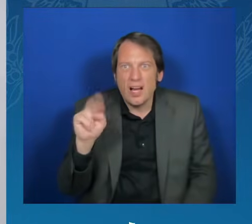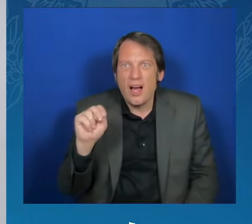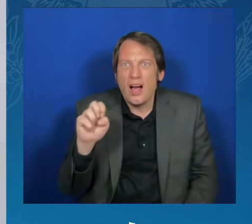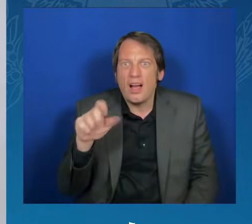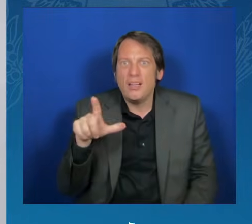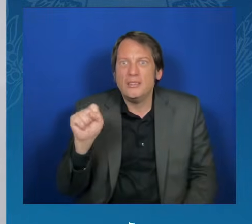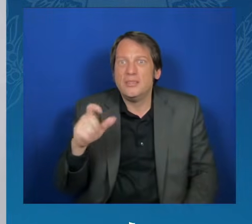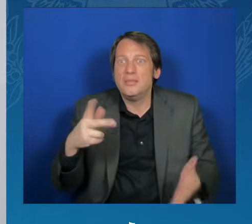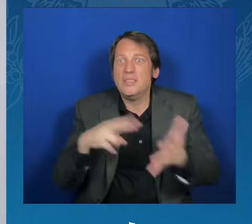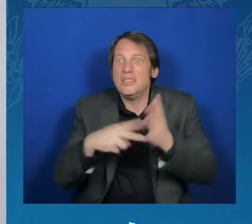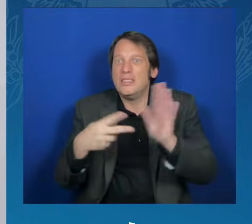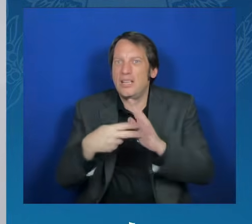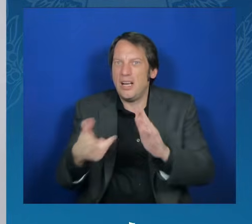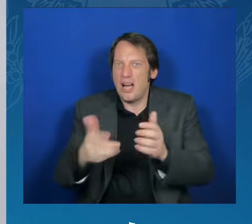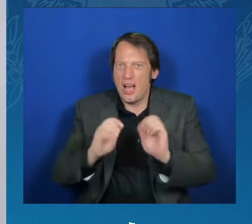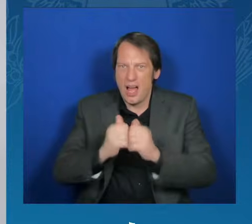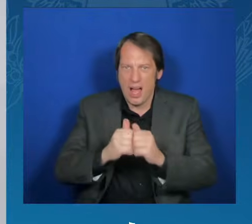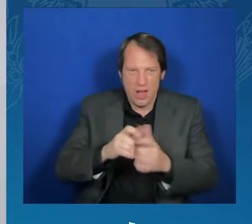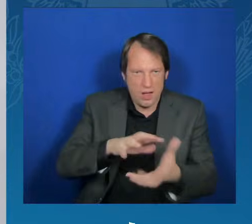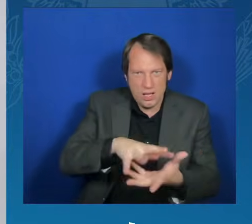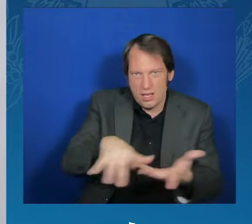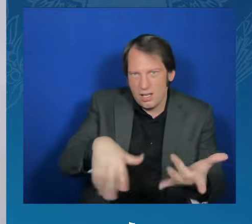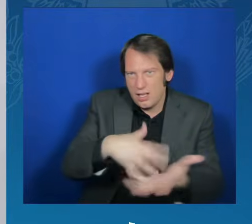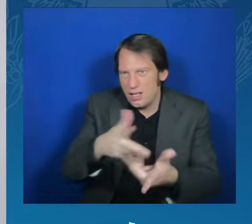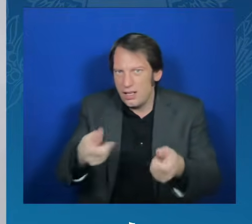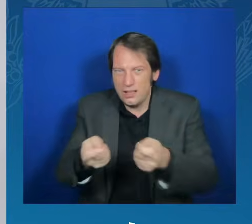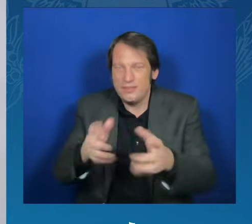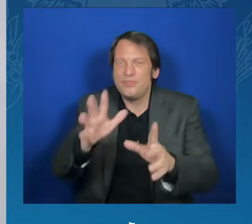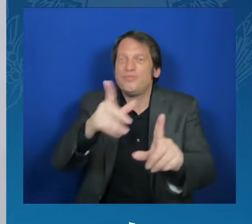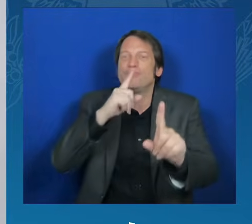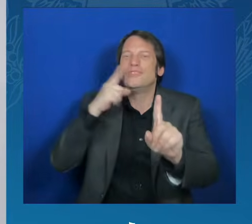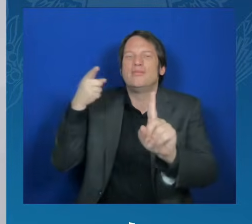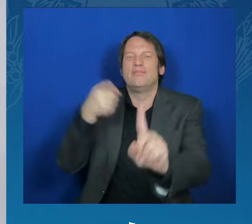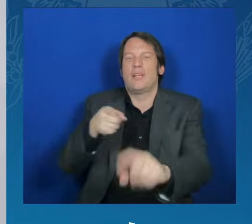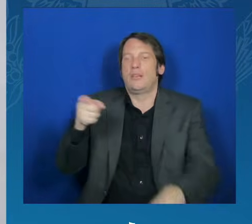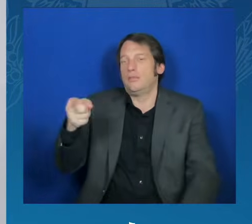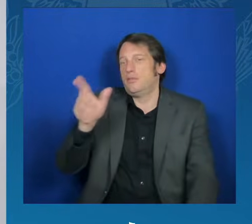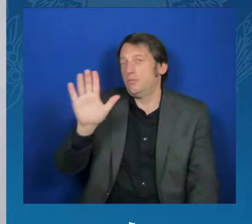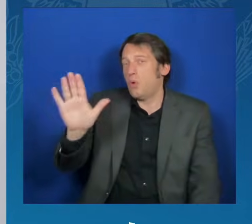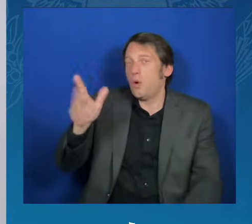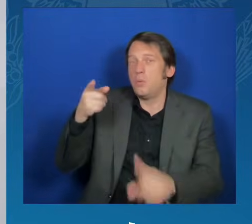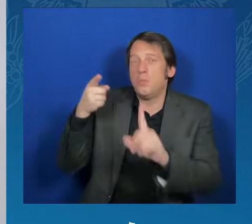to get to the day after, hostages need to be released.